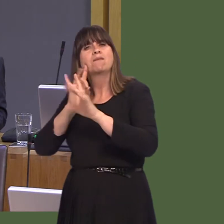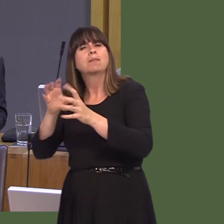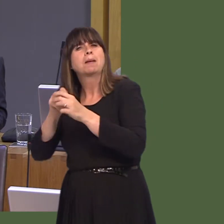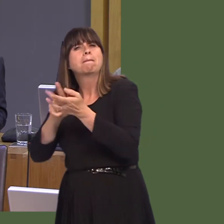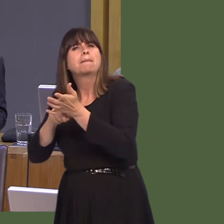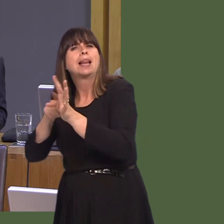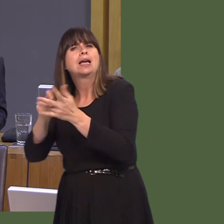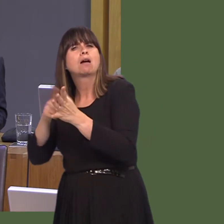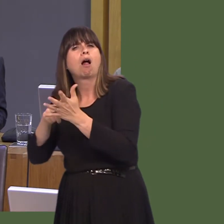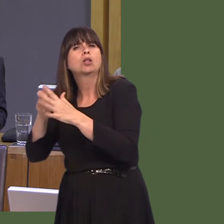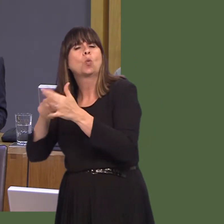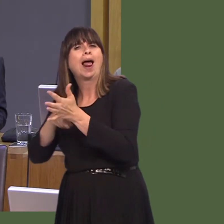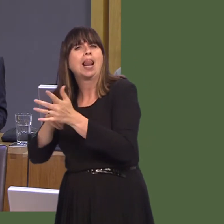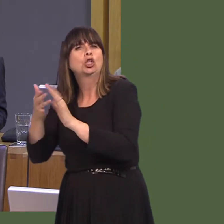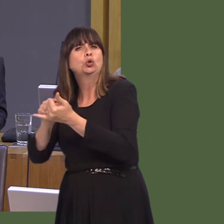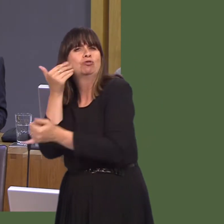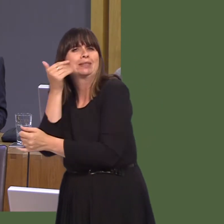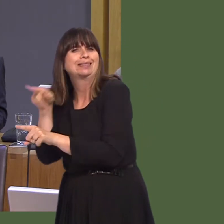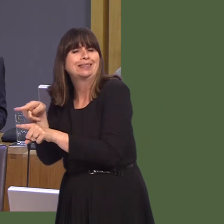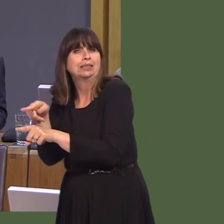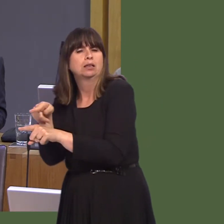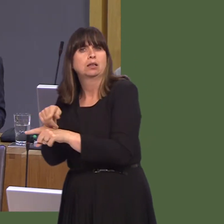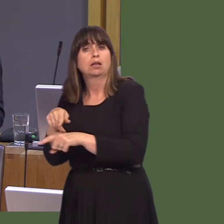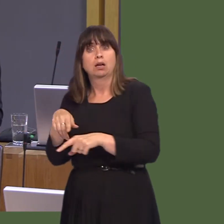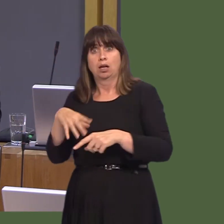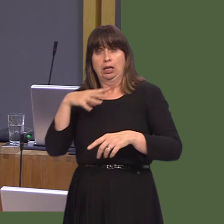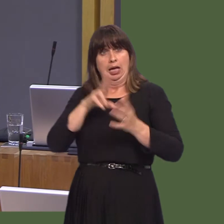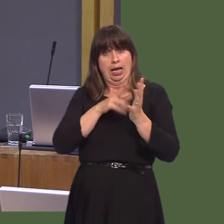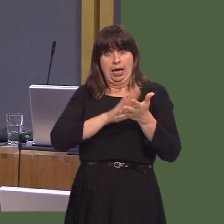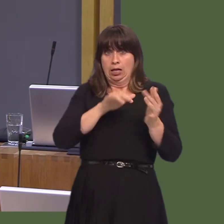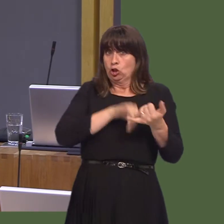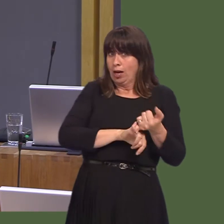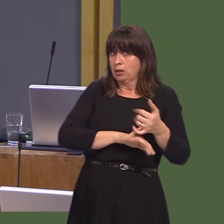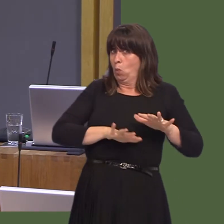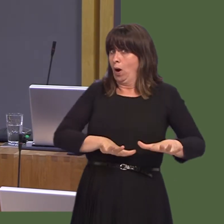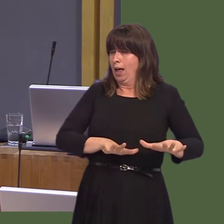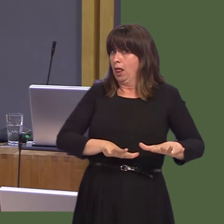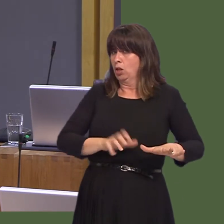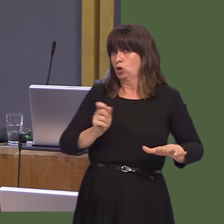And will you also see that preparations are made to ensure that the NHS in Wales is prepared